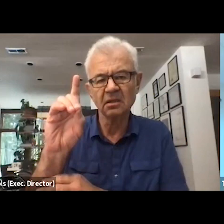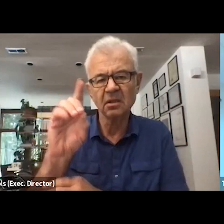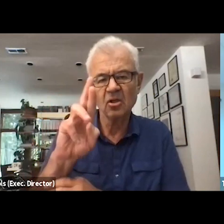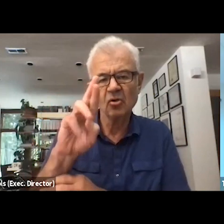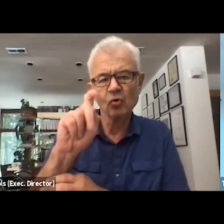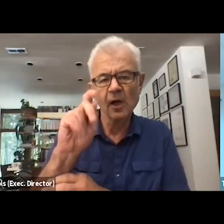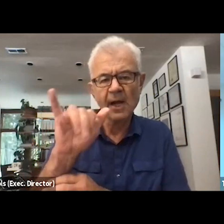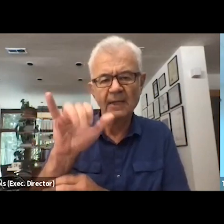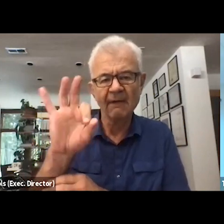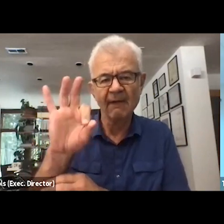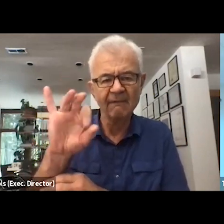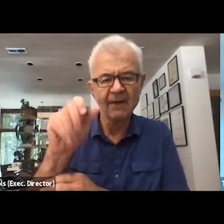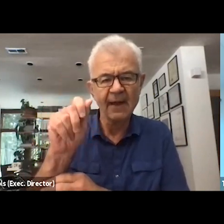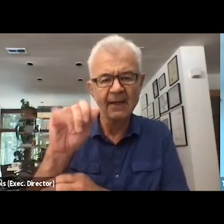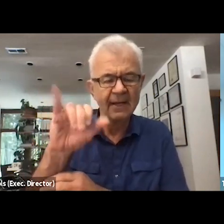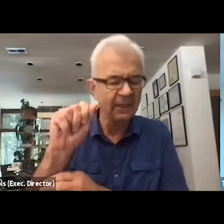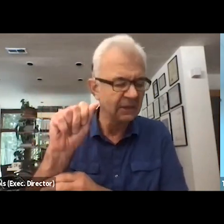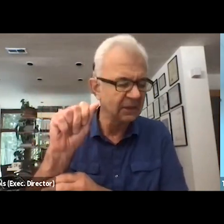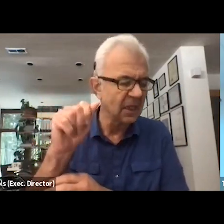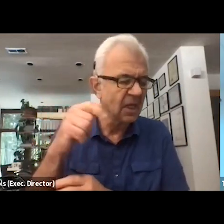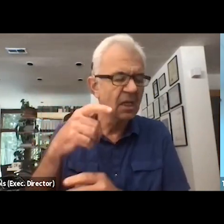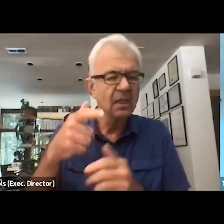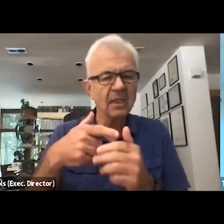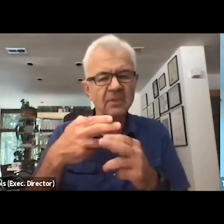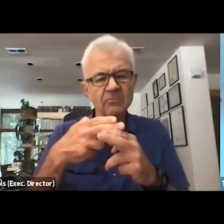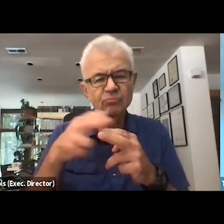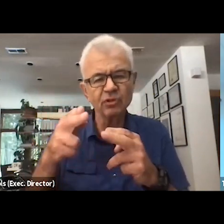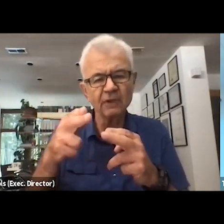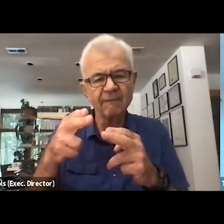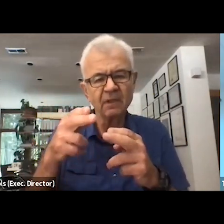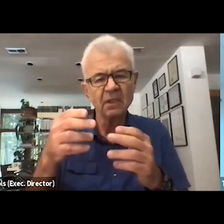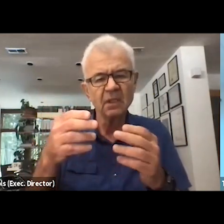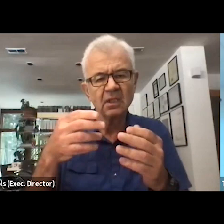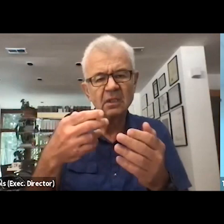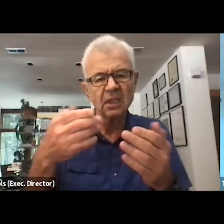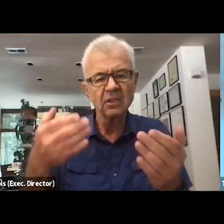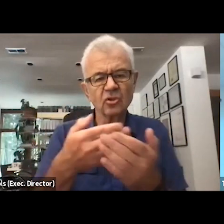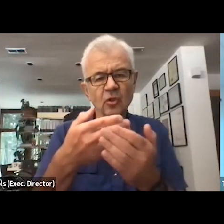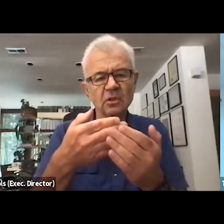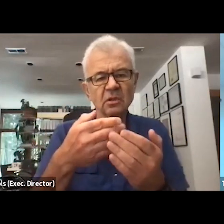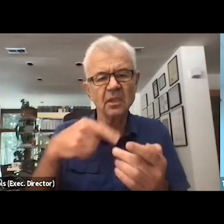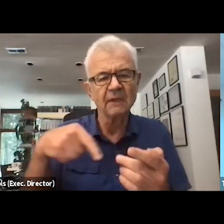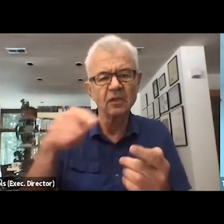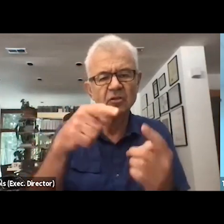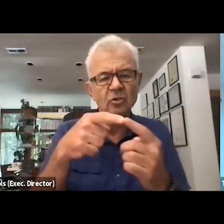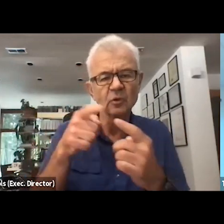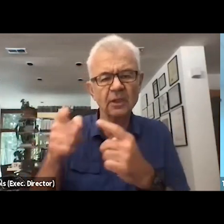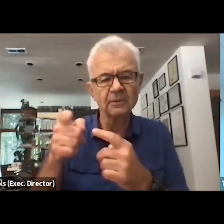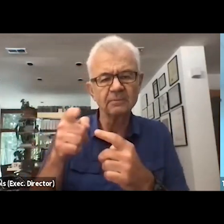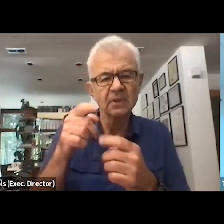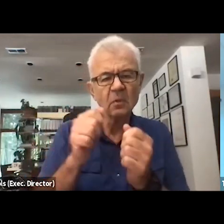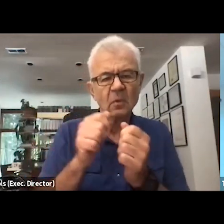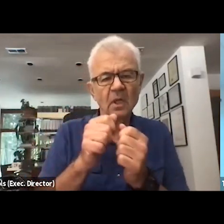This next presentation is from Todd Ray from Page.